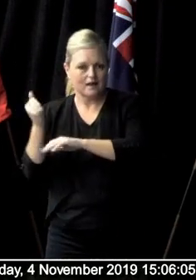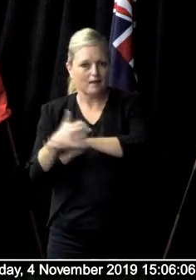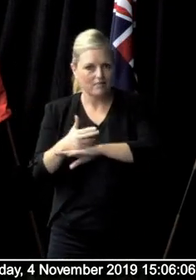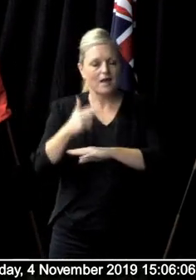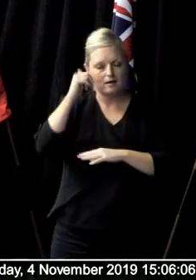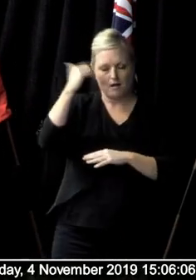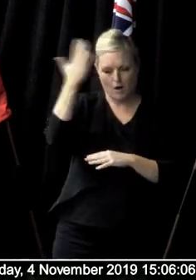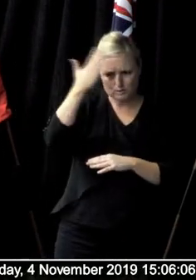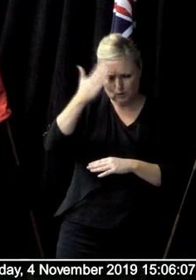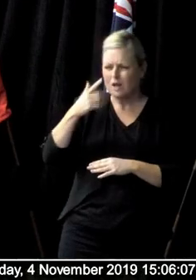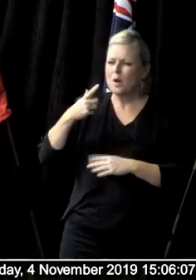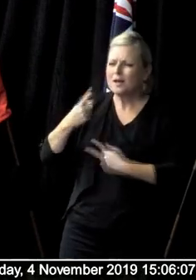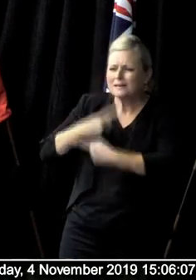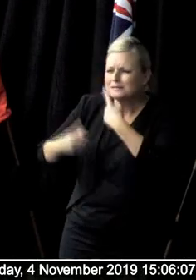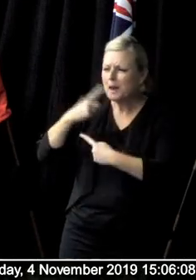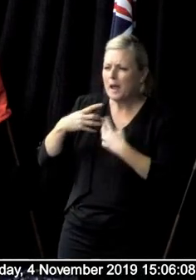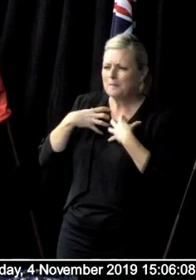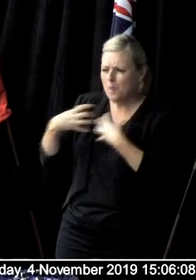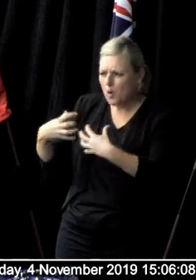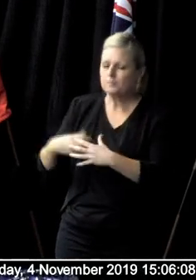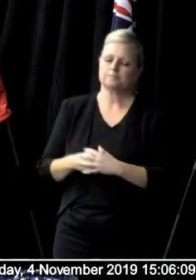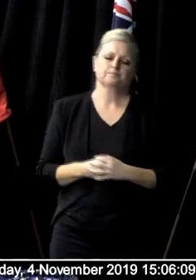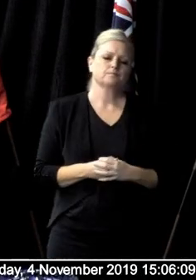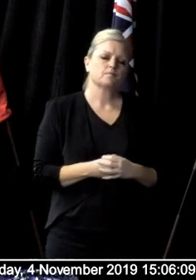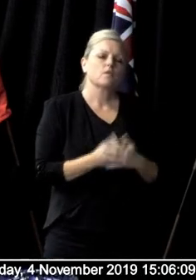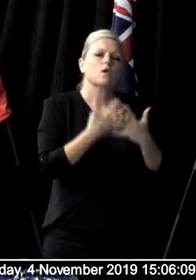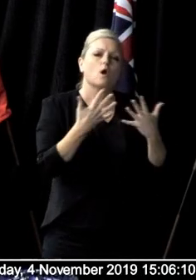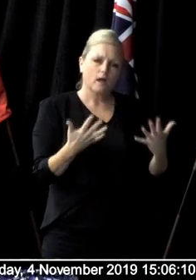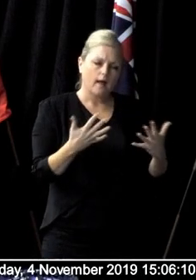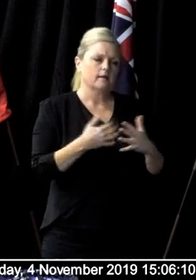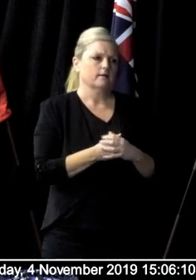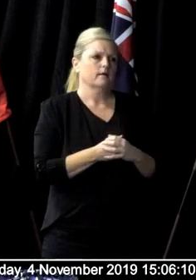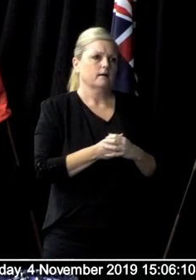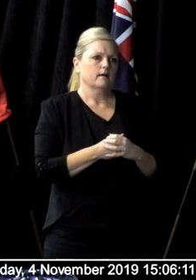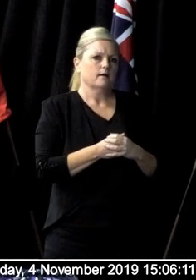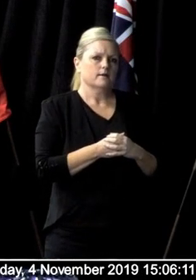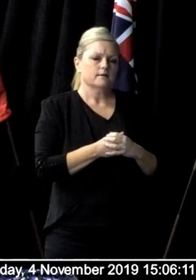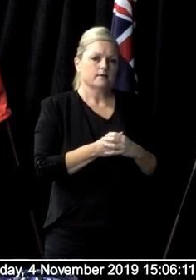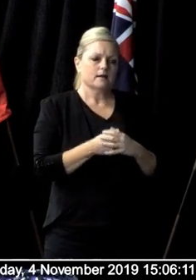So I guess what we see, and I think it’s just a really hard, historical